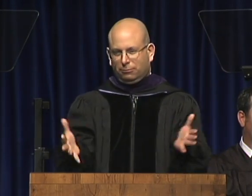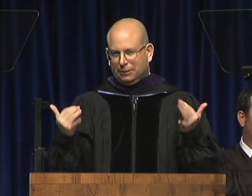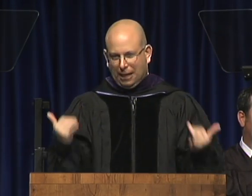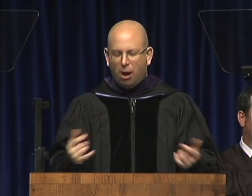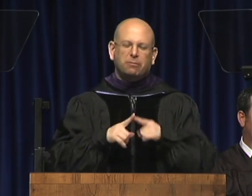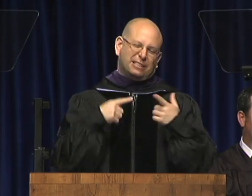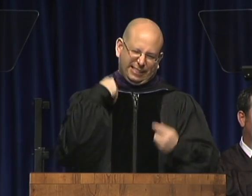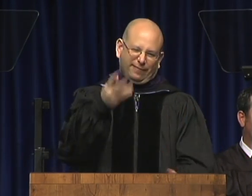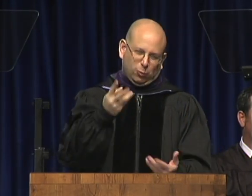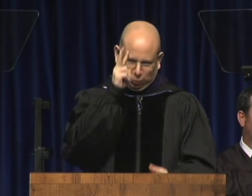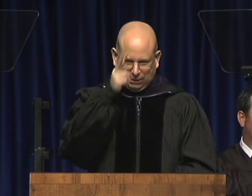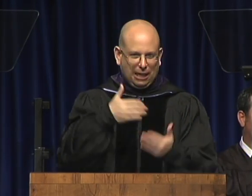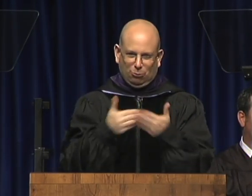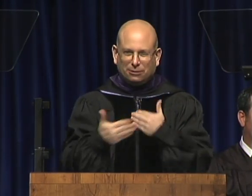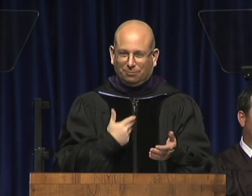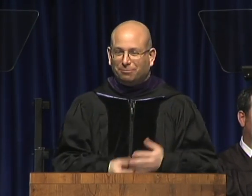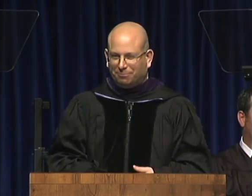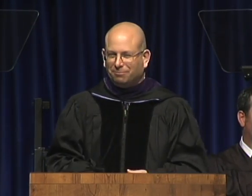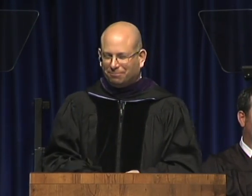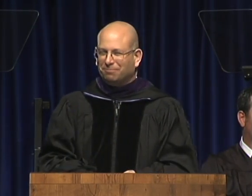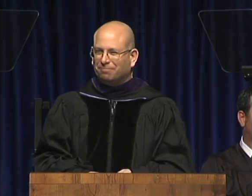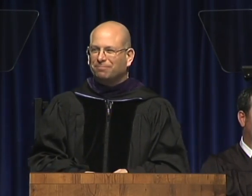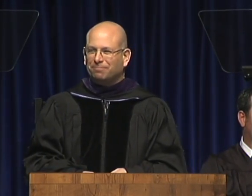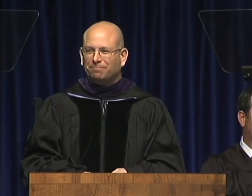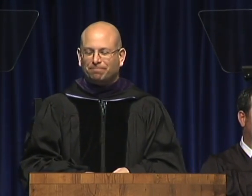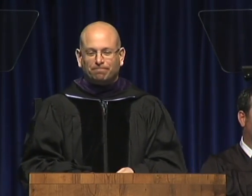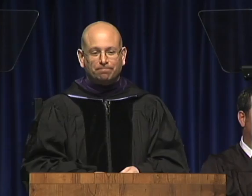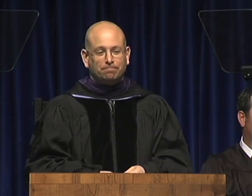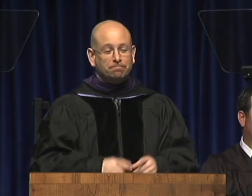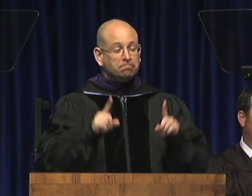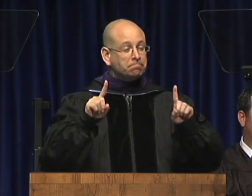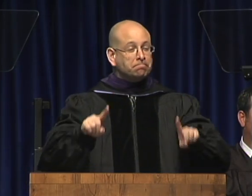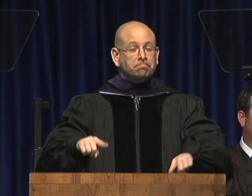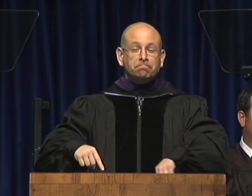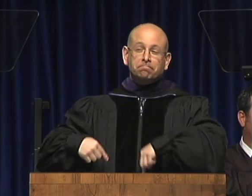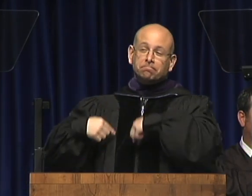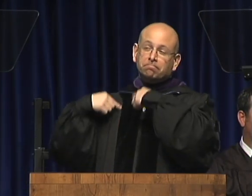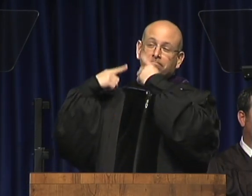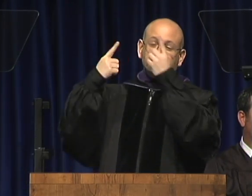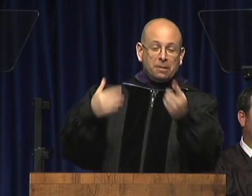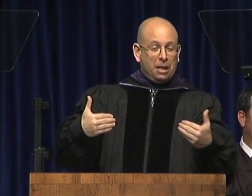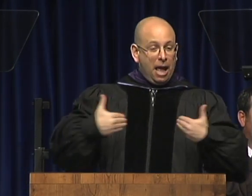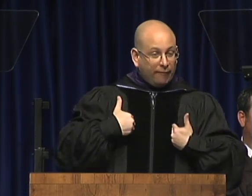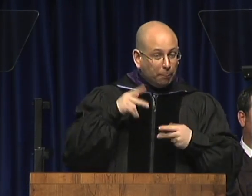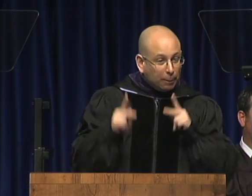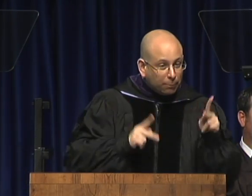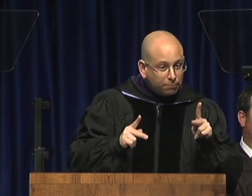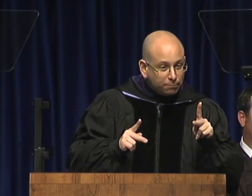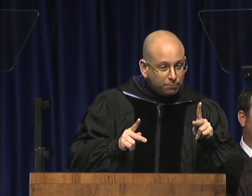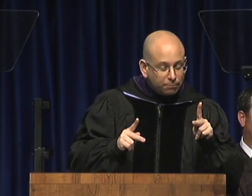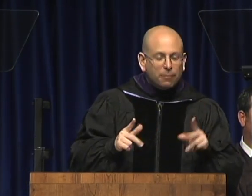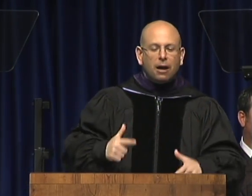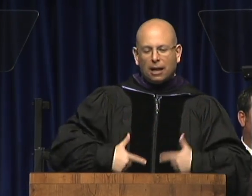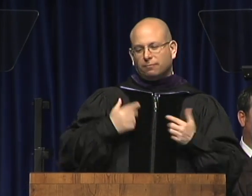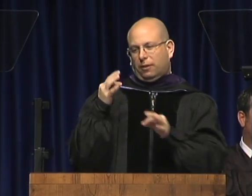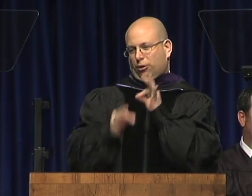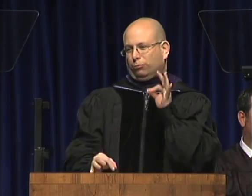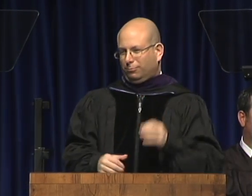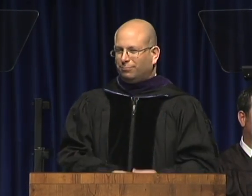even though we no longer care much about what two cents is. As long as there have been people on earth,